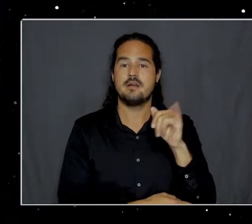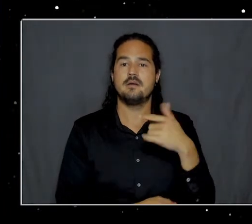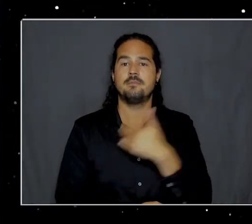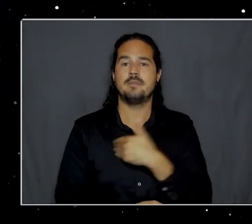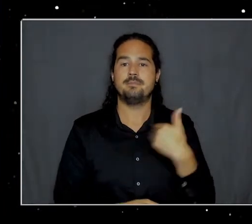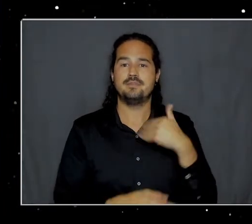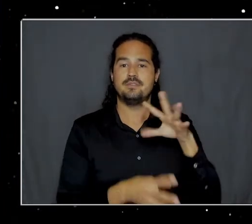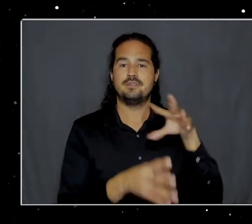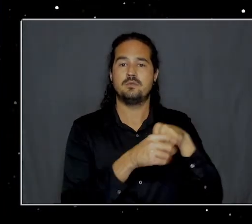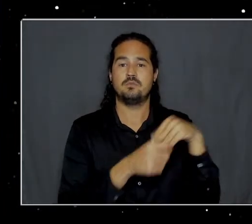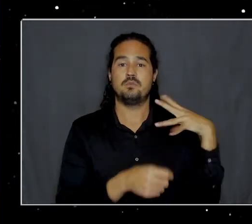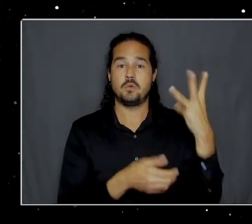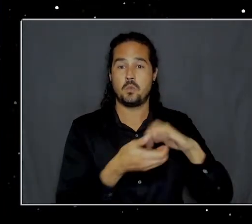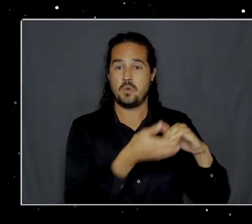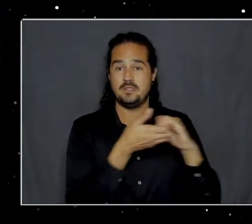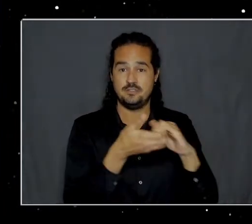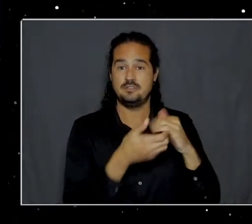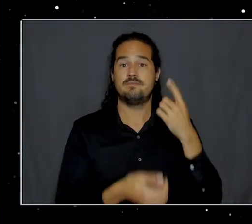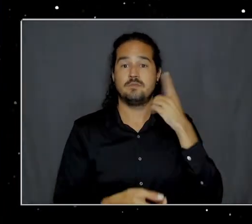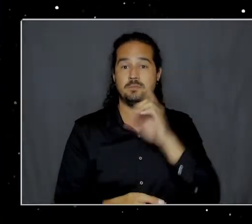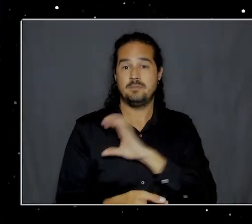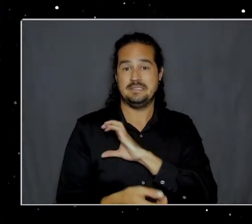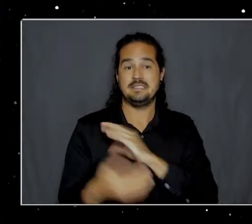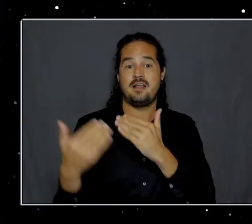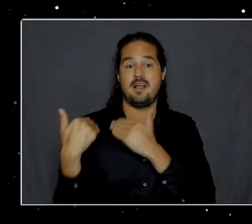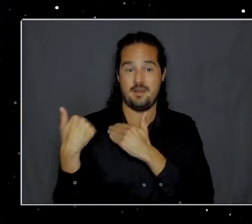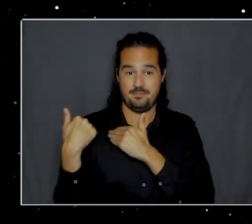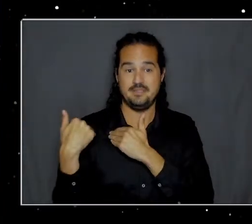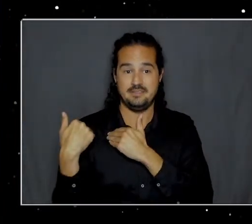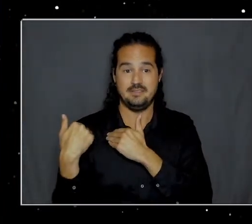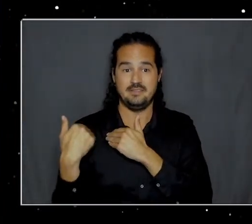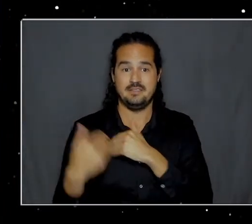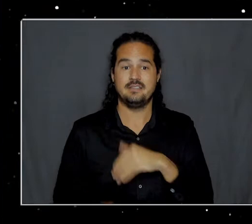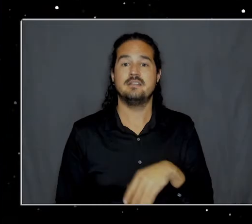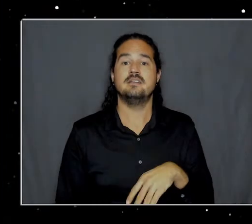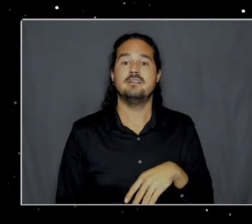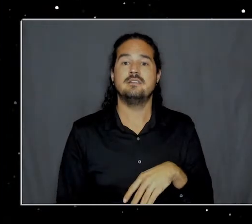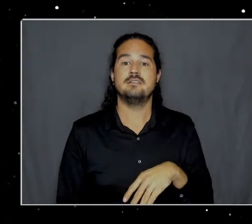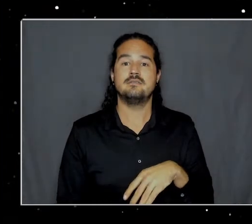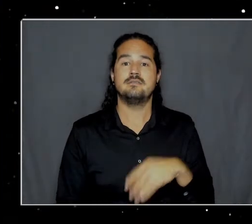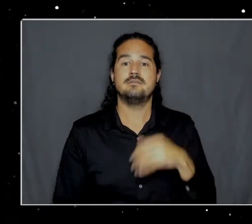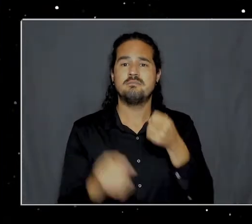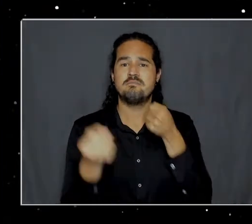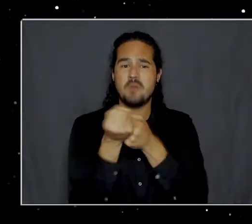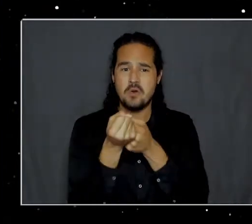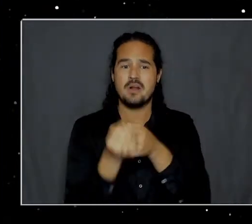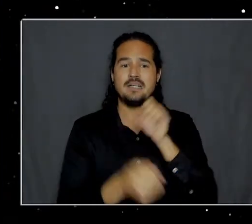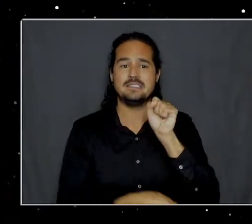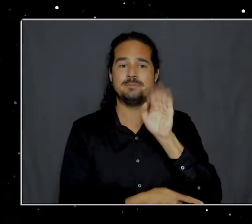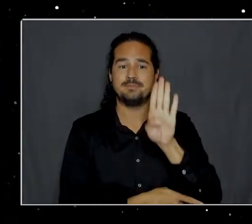I RESIDE IN TACOMA. I AM A MEMBER OF THE WASHINGTON COALITION FOR POLICE ACCOUNTABILITY. I AM THE COUSIN OF CHARLEENA LYLES, KILLED BY SEATTLE POLICE DEPARTMENT. NICKEA HUNTER: